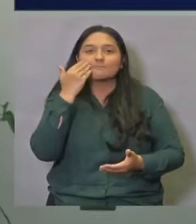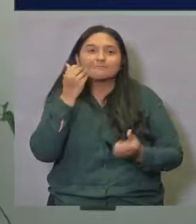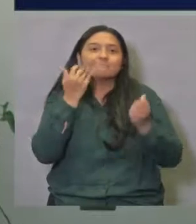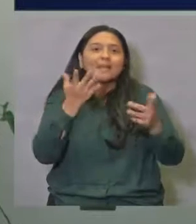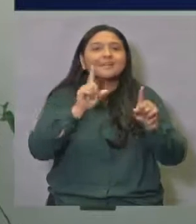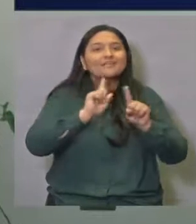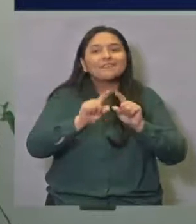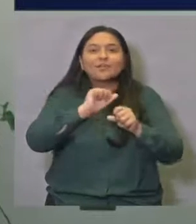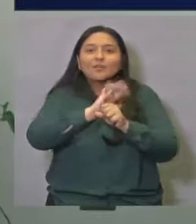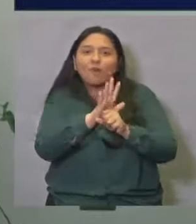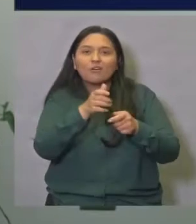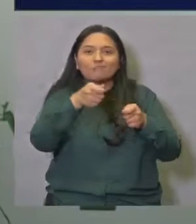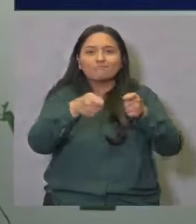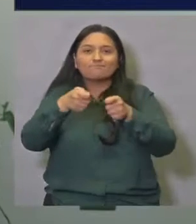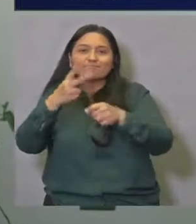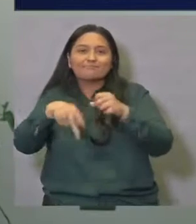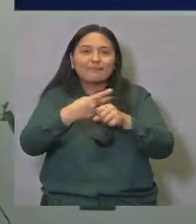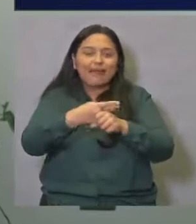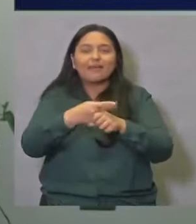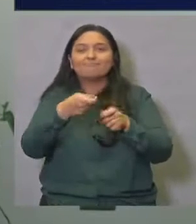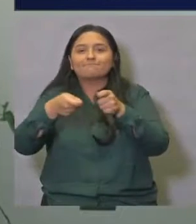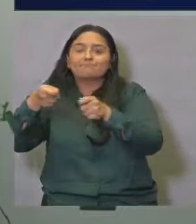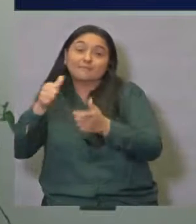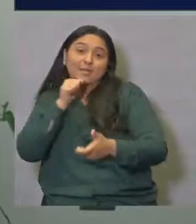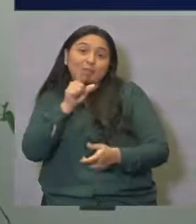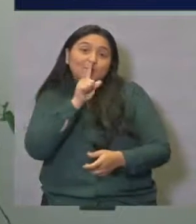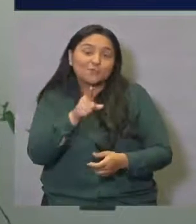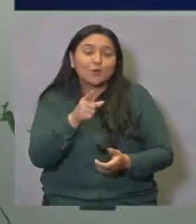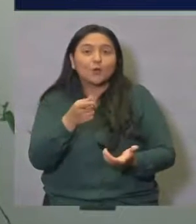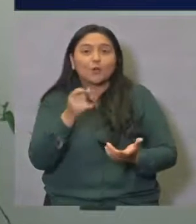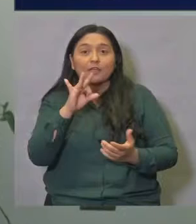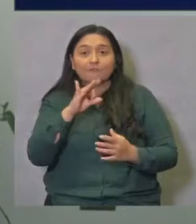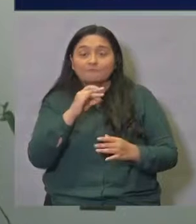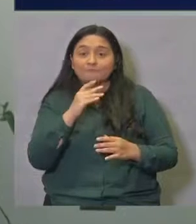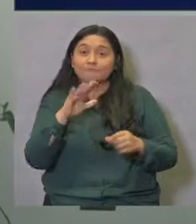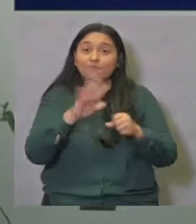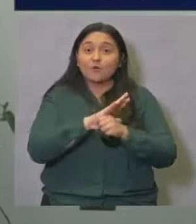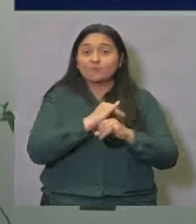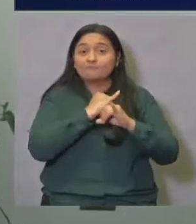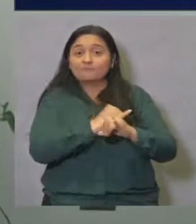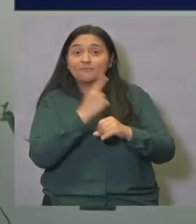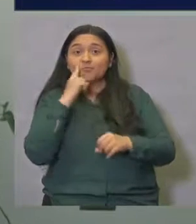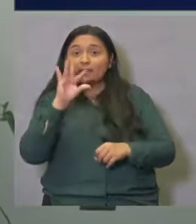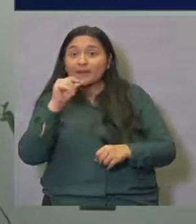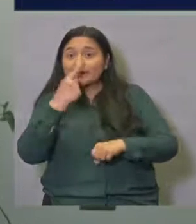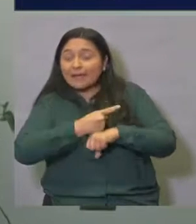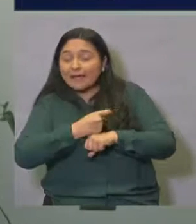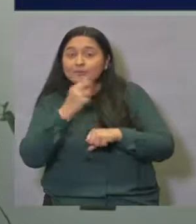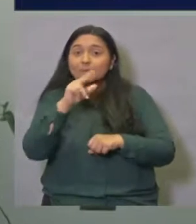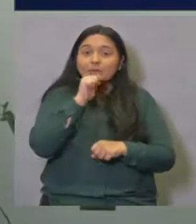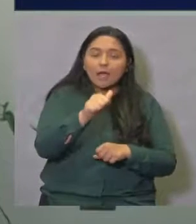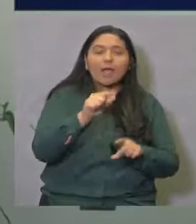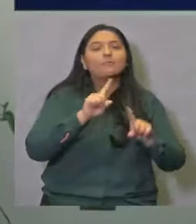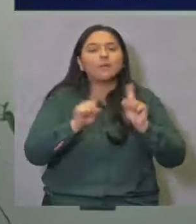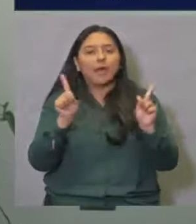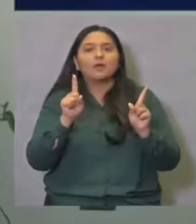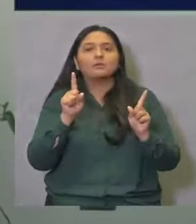ALL OF THE DIFFERENT MUTATIONS